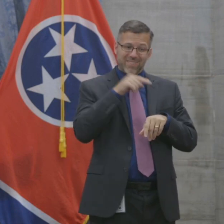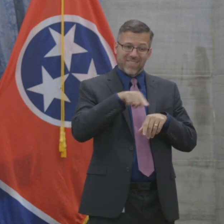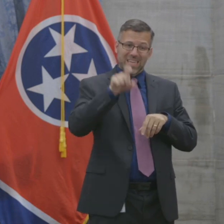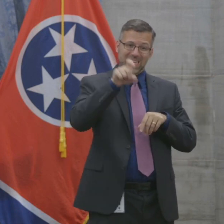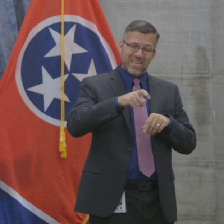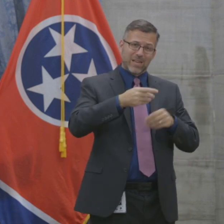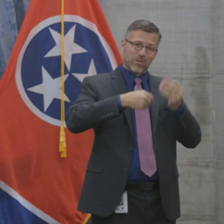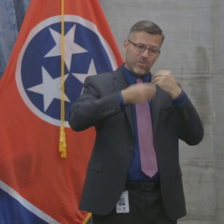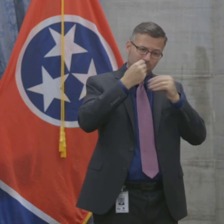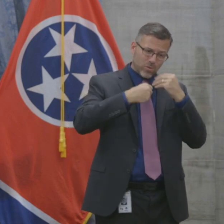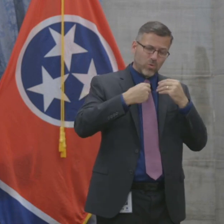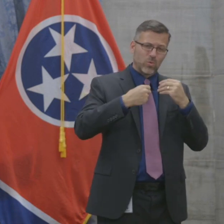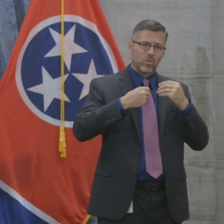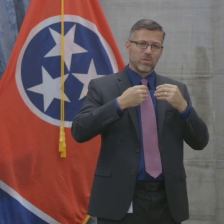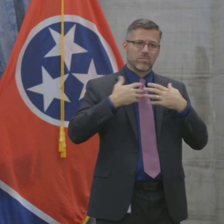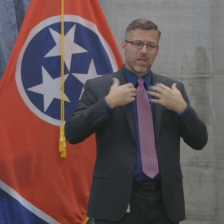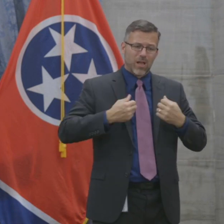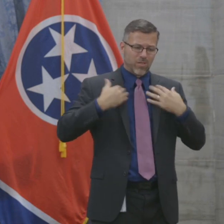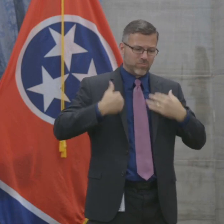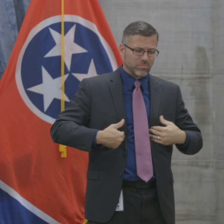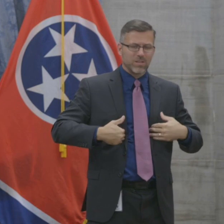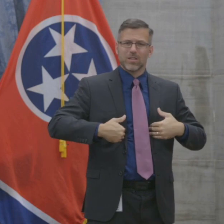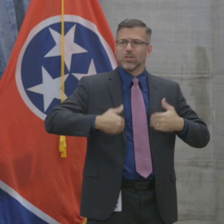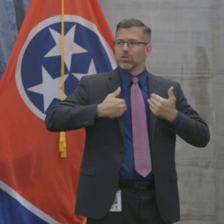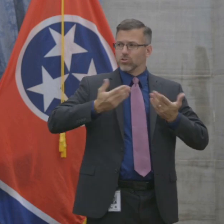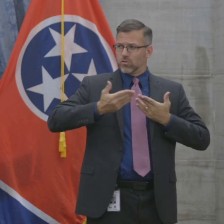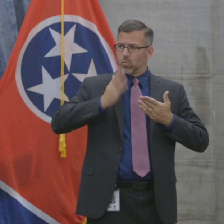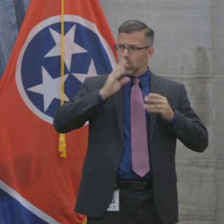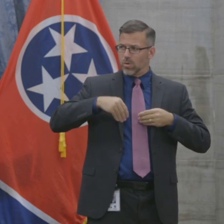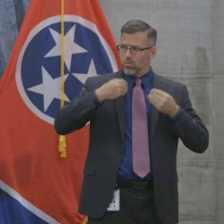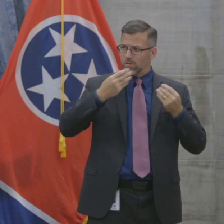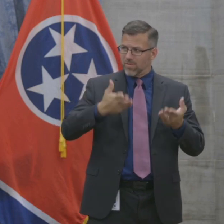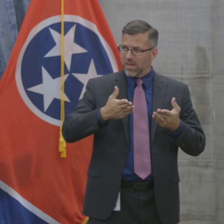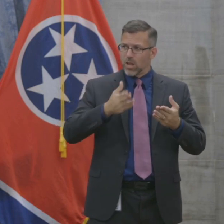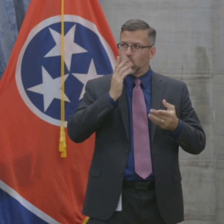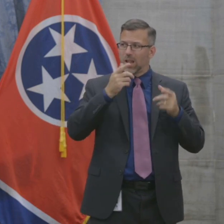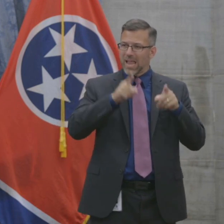superintendents this week to determine what is realistic and feasible to get as many students as possible qualified.